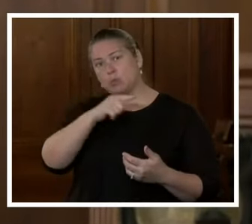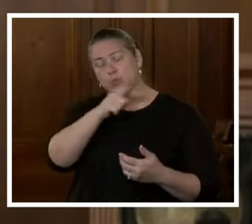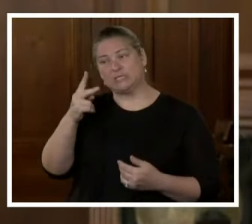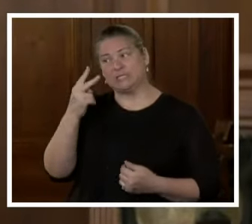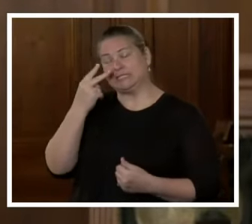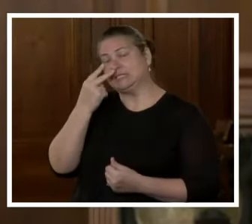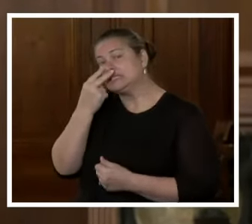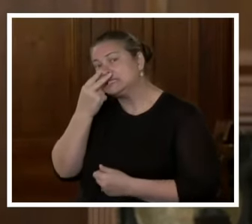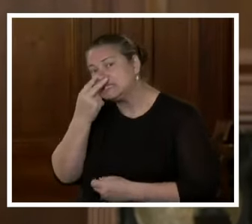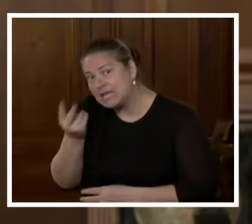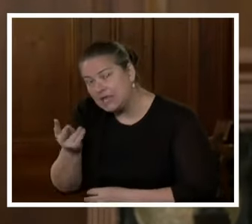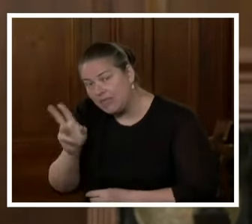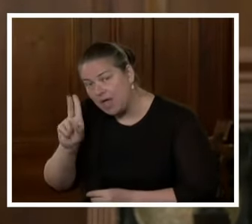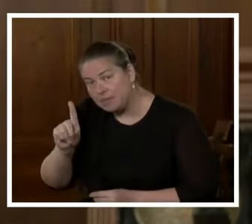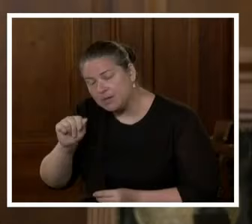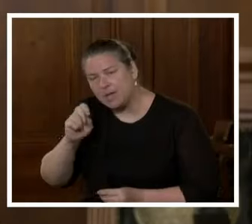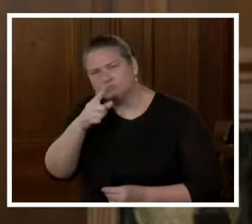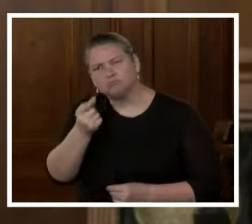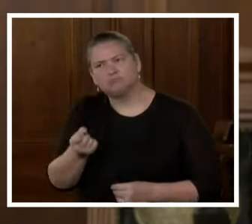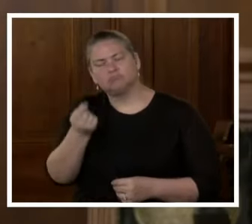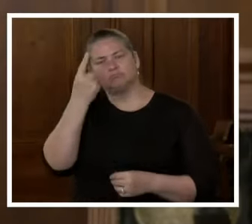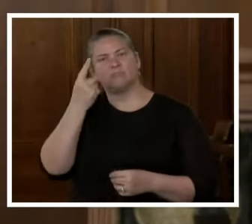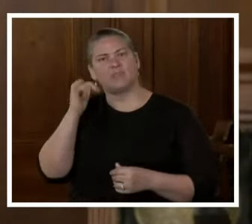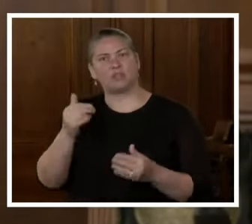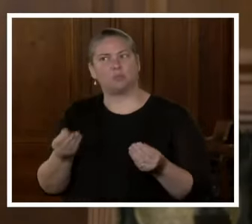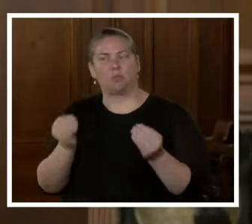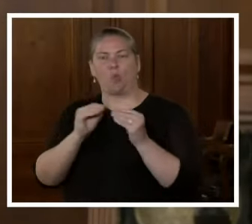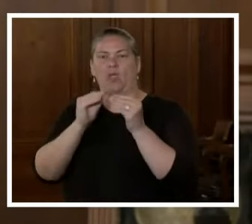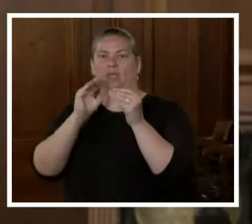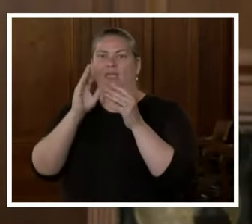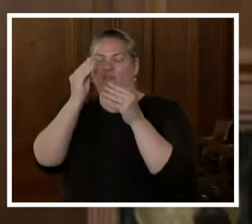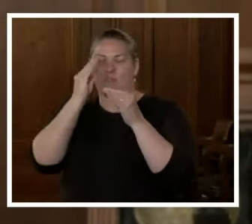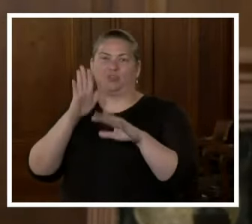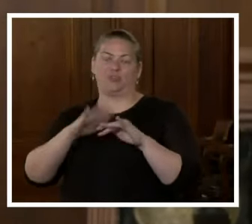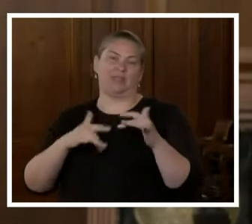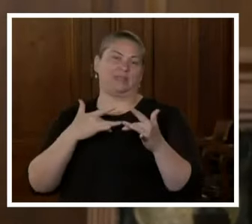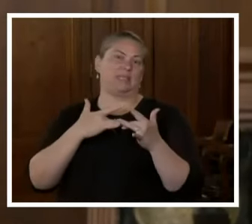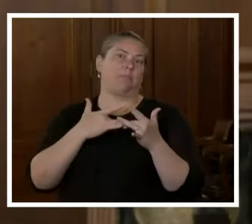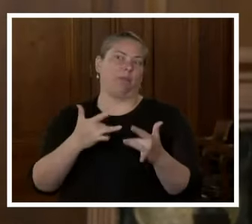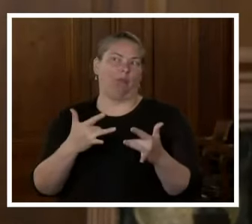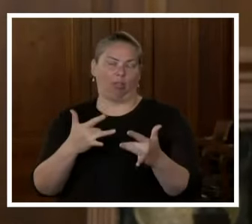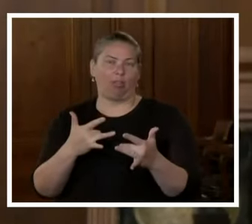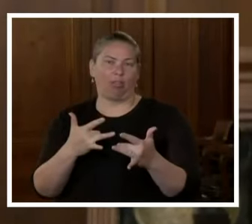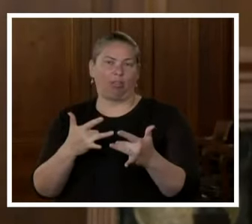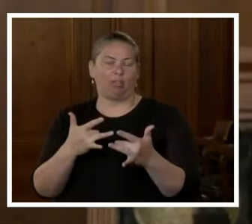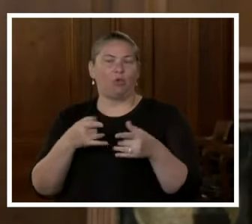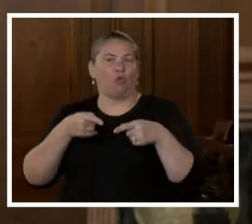I KNOW WE'VE DONE A LOT TODAY.